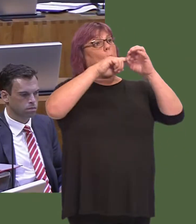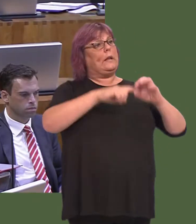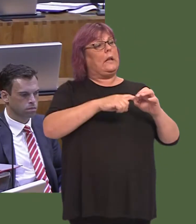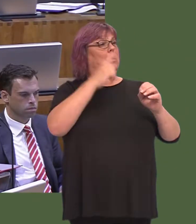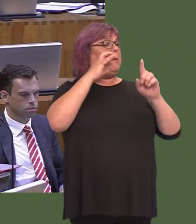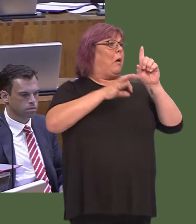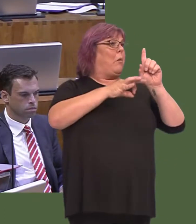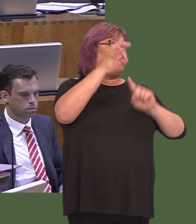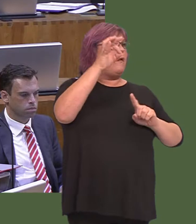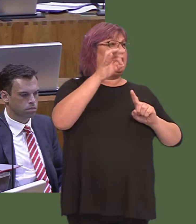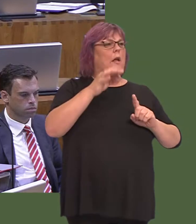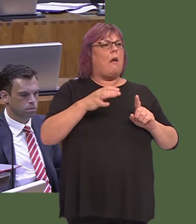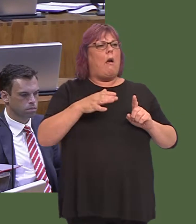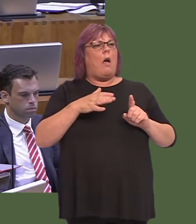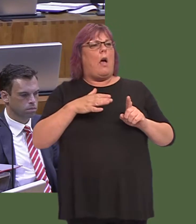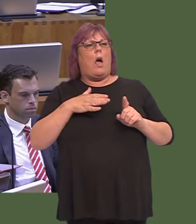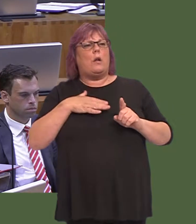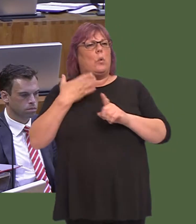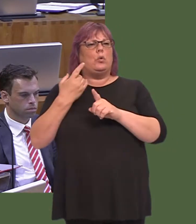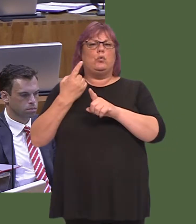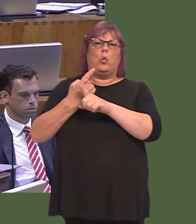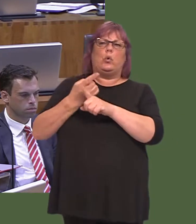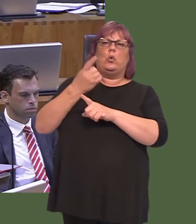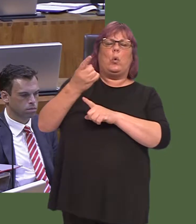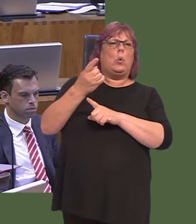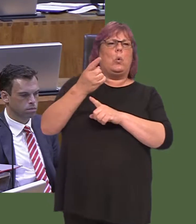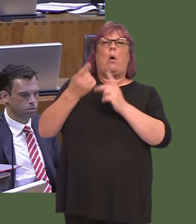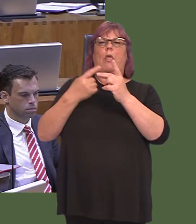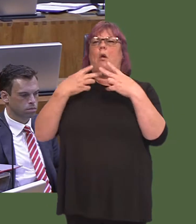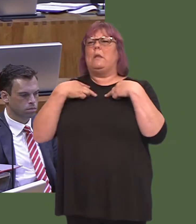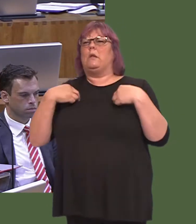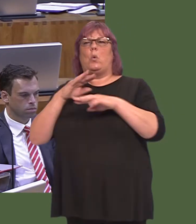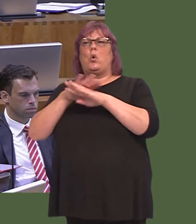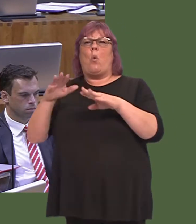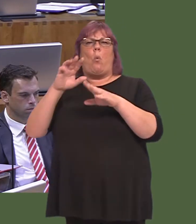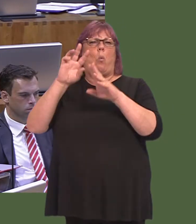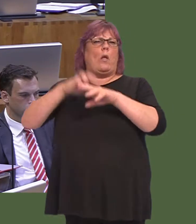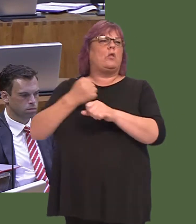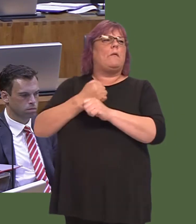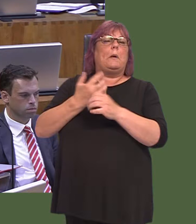I'm not going to agree with a firm of lawyers, obviously, that are not Welsh Government lawyers, but there is a challenge, of course, to improve air quality in the future.